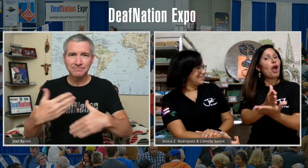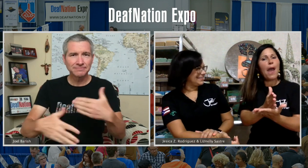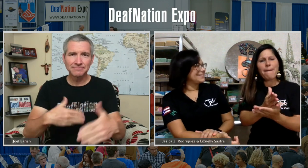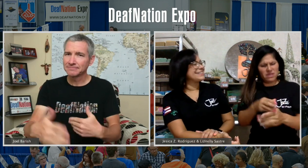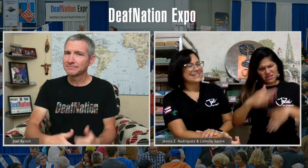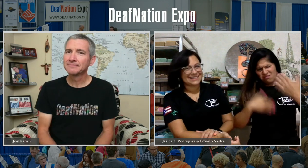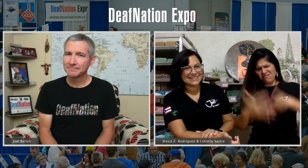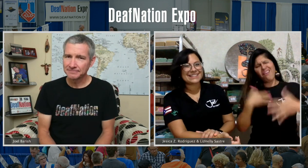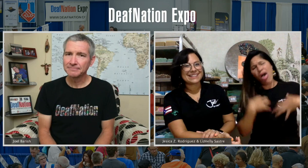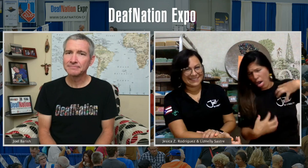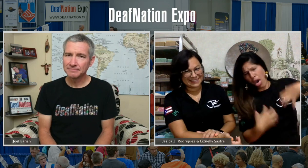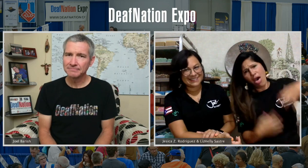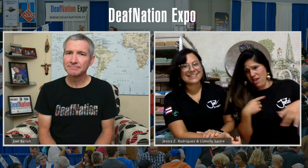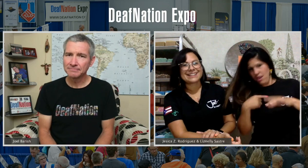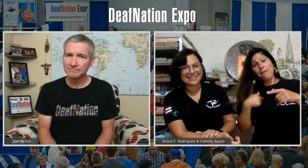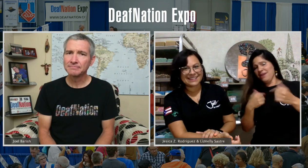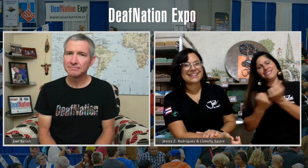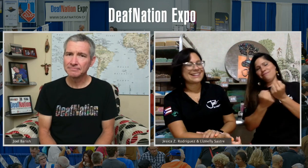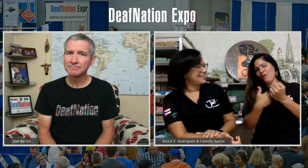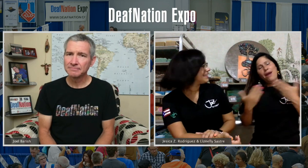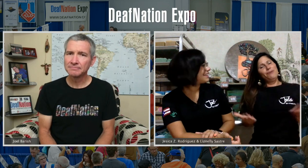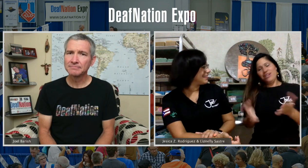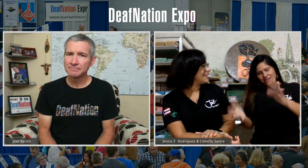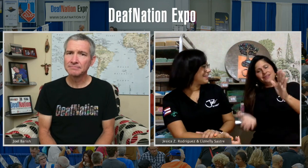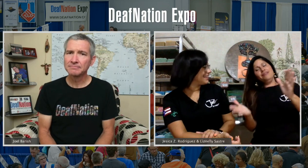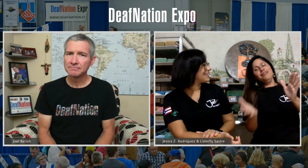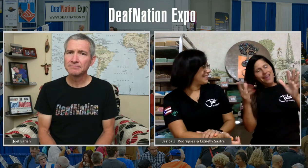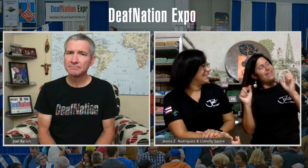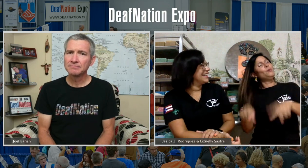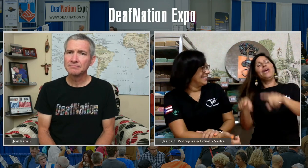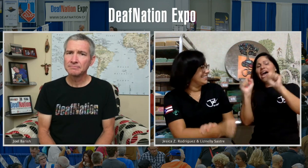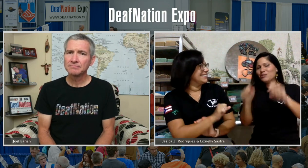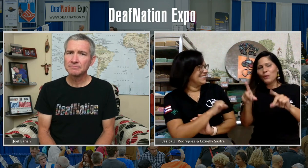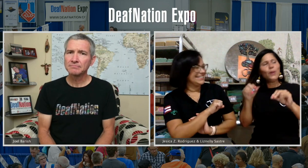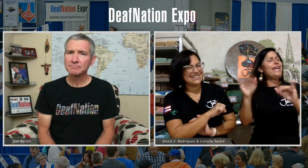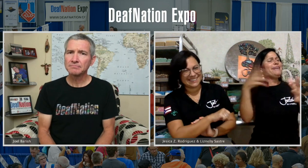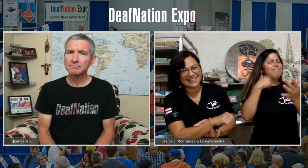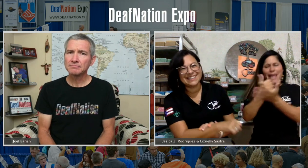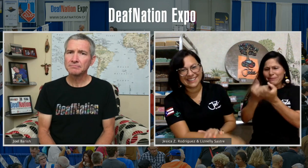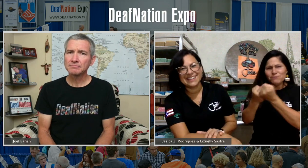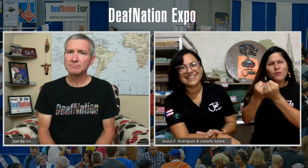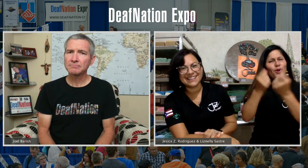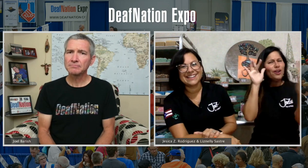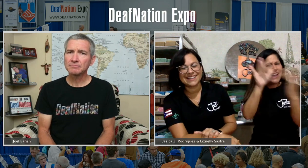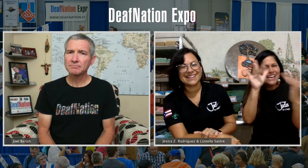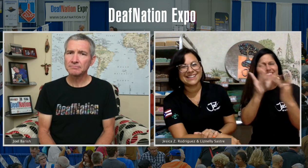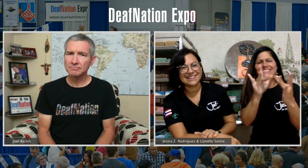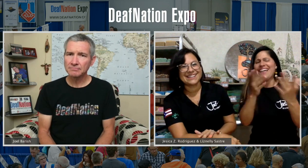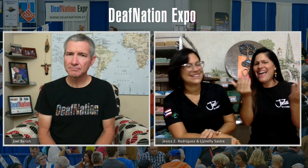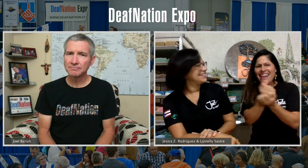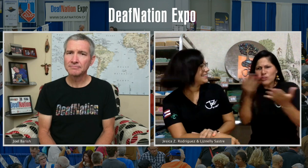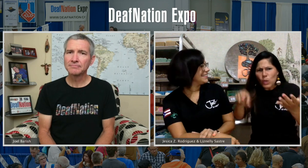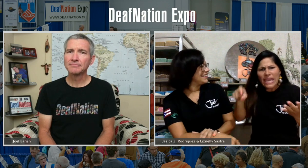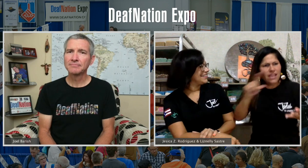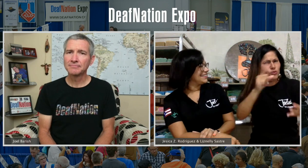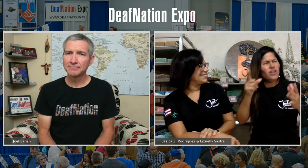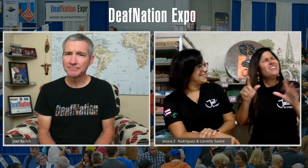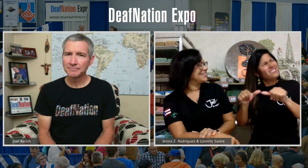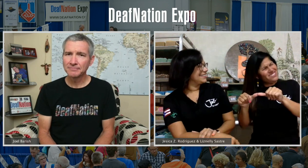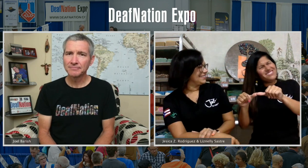She never stops. We’re always moving forward. I’m here to support and I’m here to push her ahead. She can do it. I help support, contact others, and anything you need, sure.